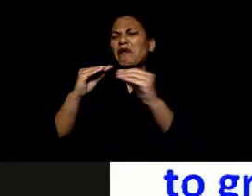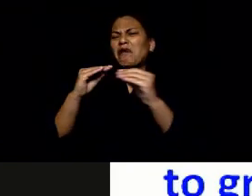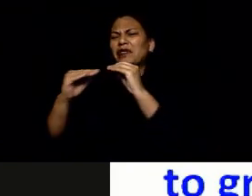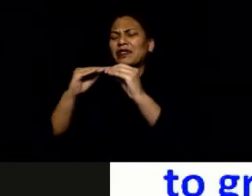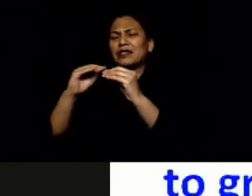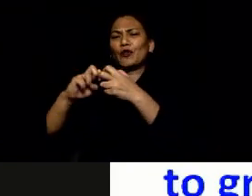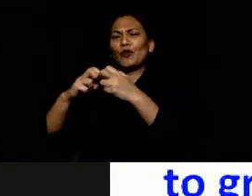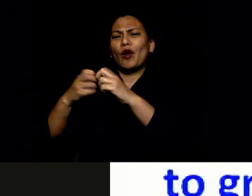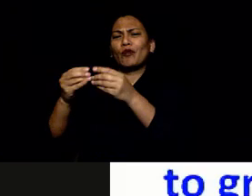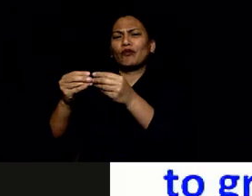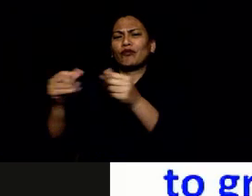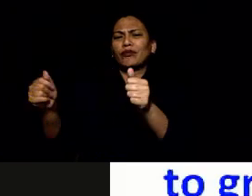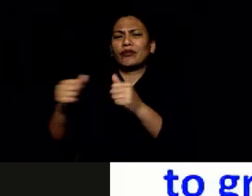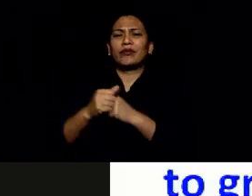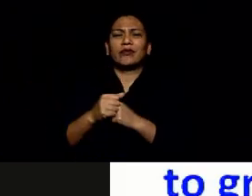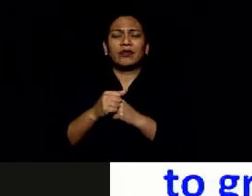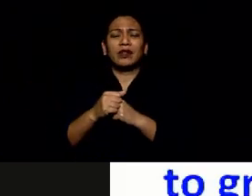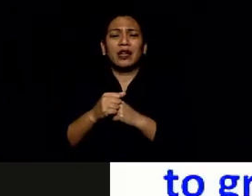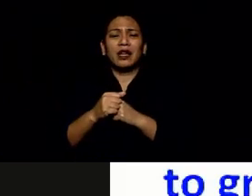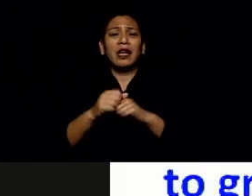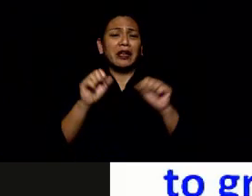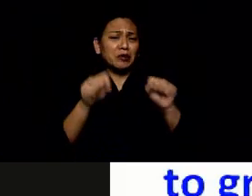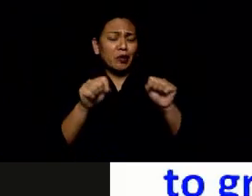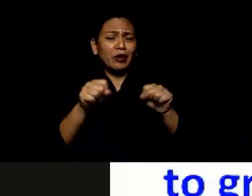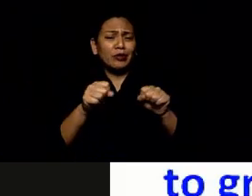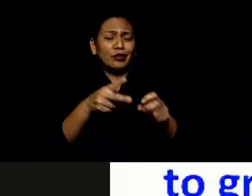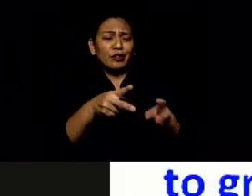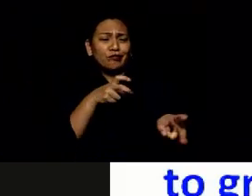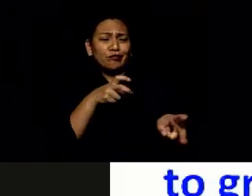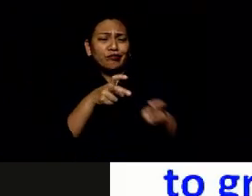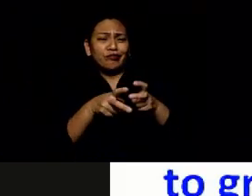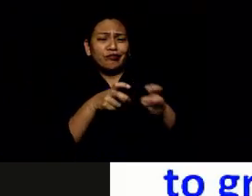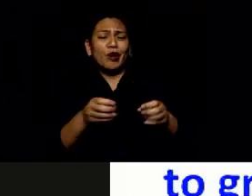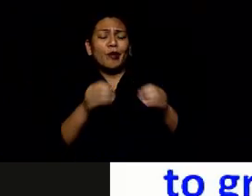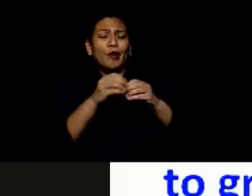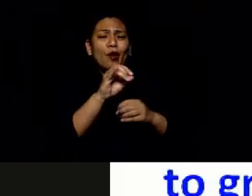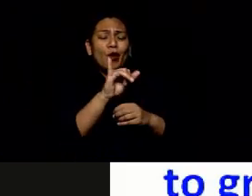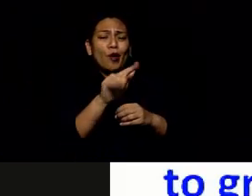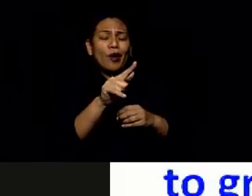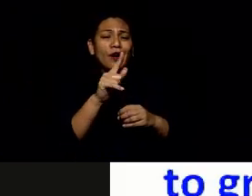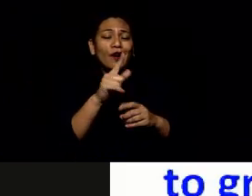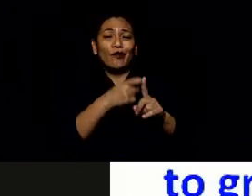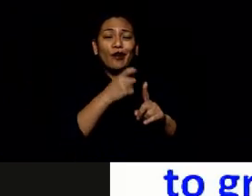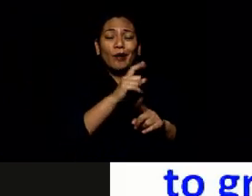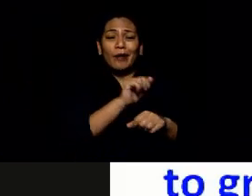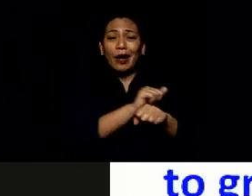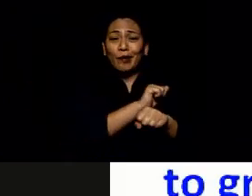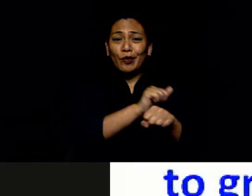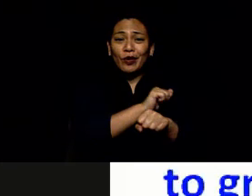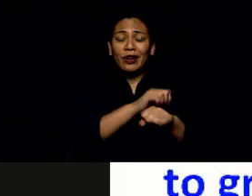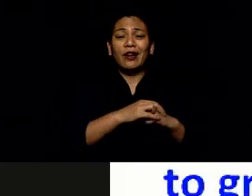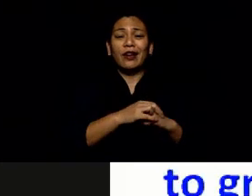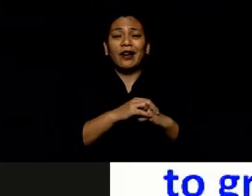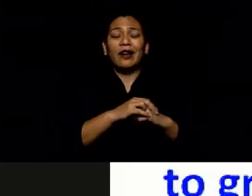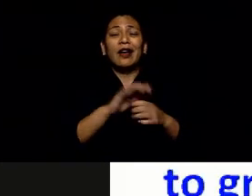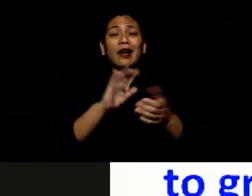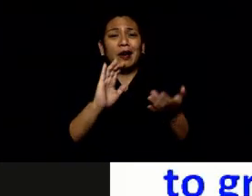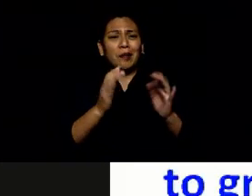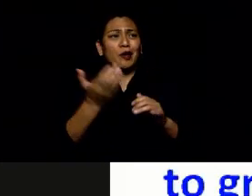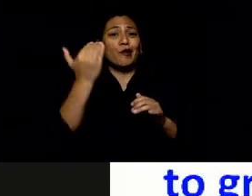you know, it's possible to extract much more oil from the oil sands in Alberta than was once thought possible.